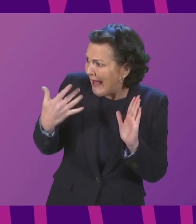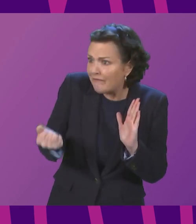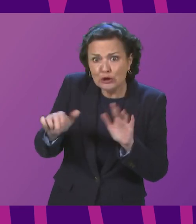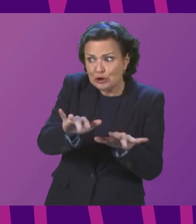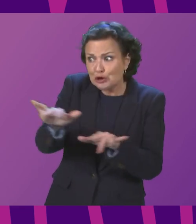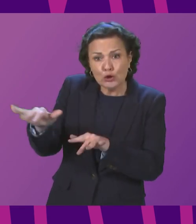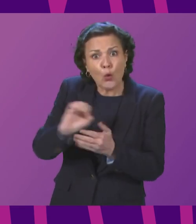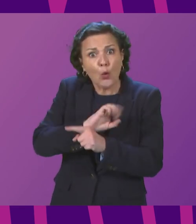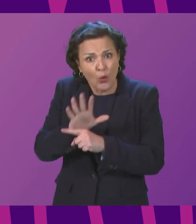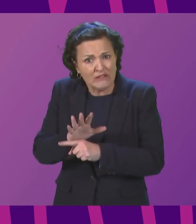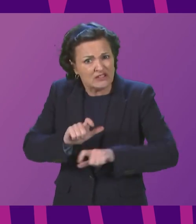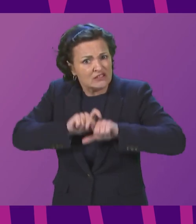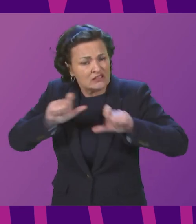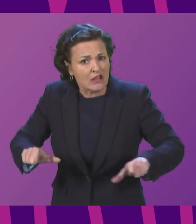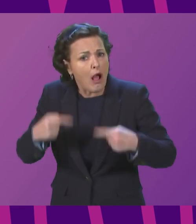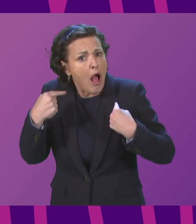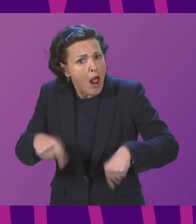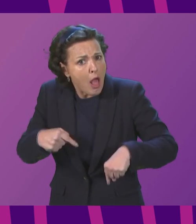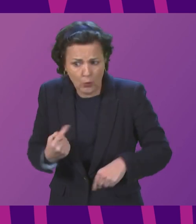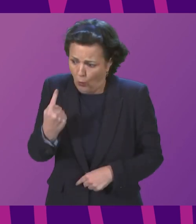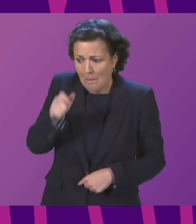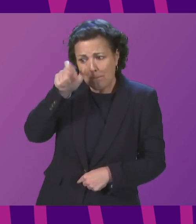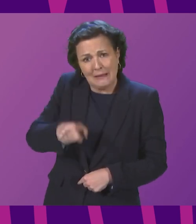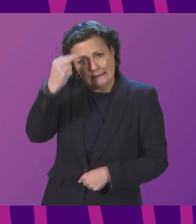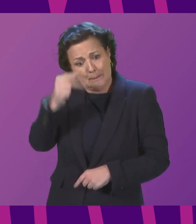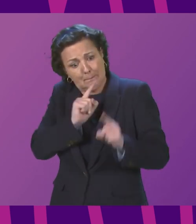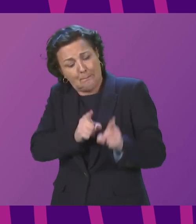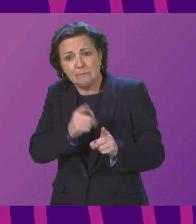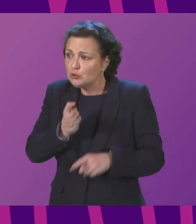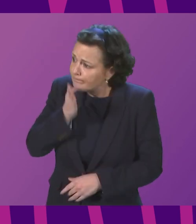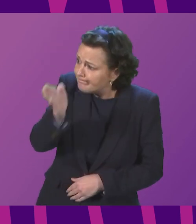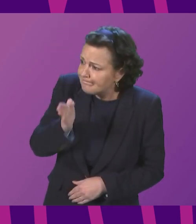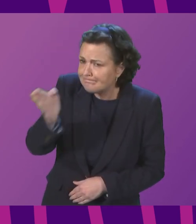the chief executive of Scottish Care, has expressed concern that there is inconsistency